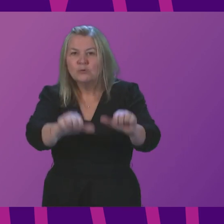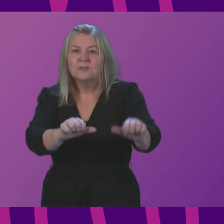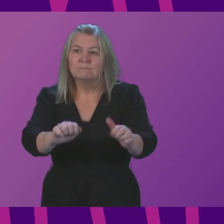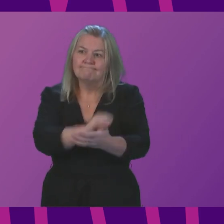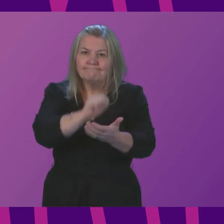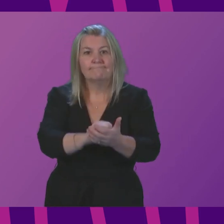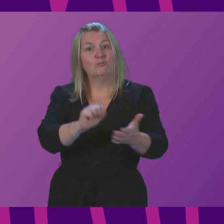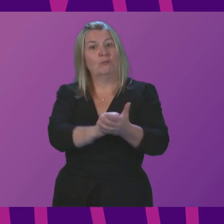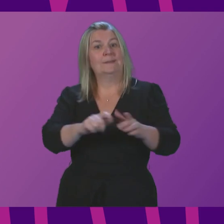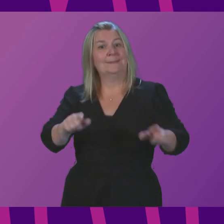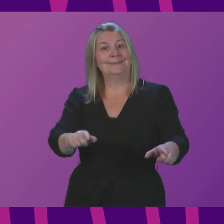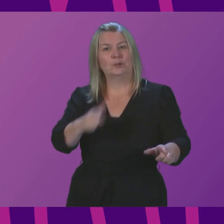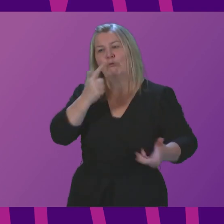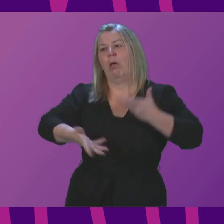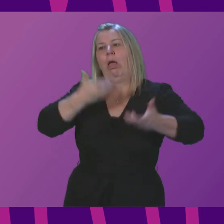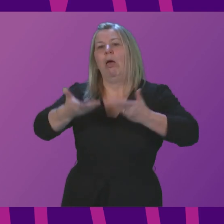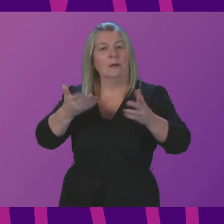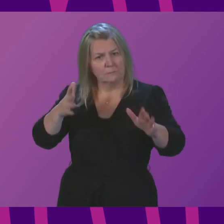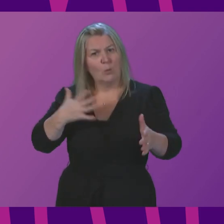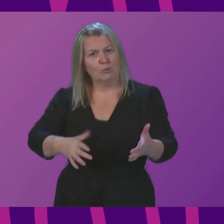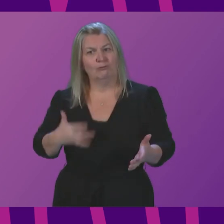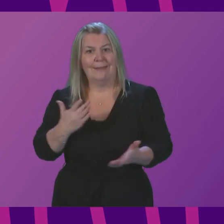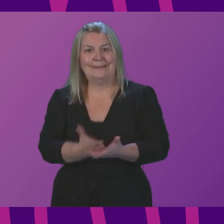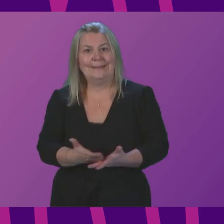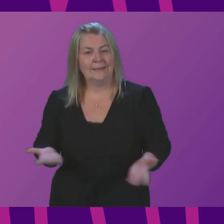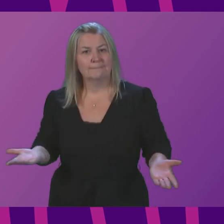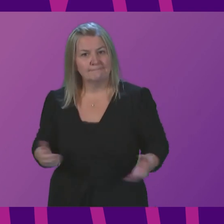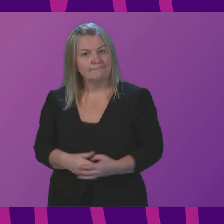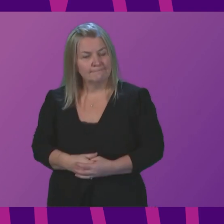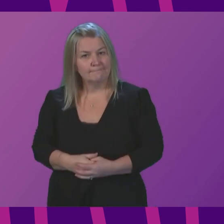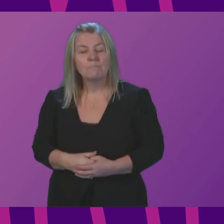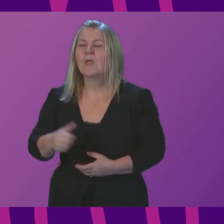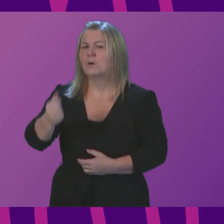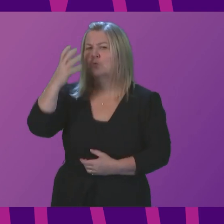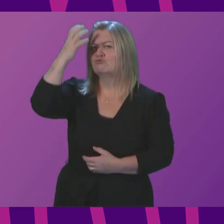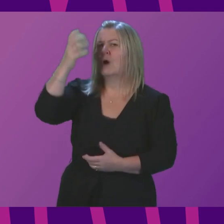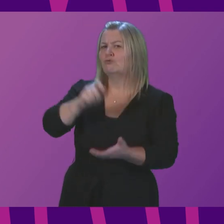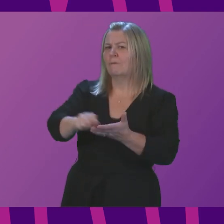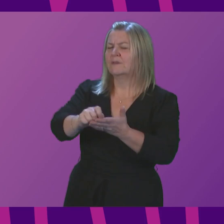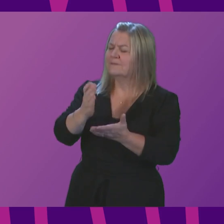that that is not just rhetoric but is reality. I know that the Crown Office and the police